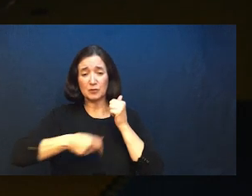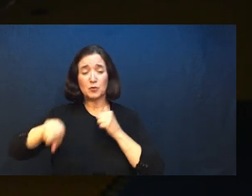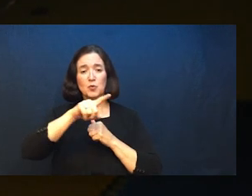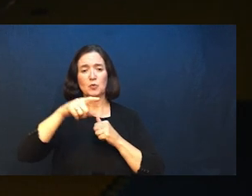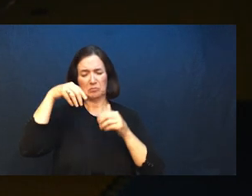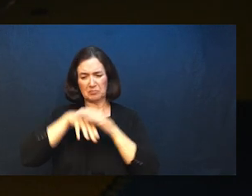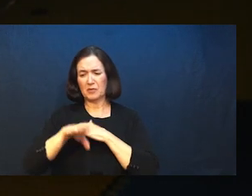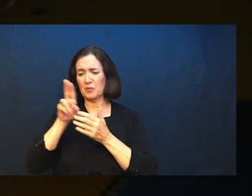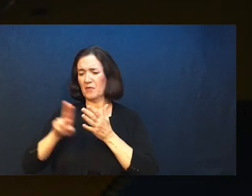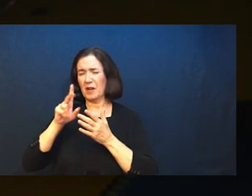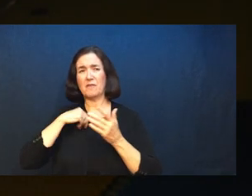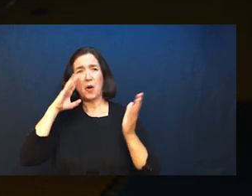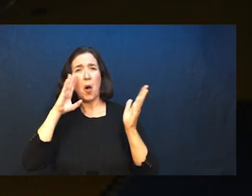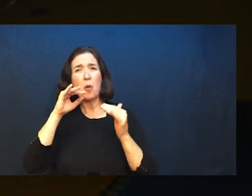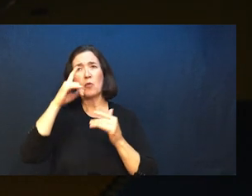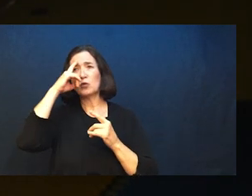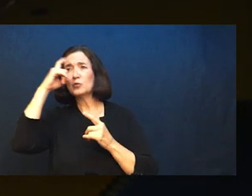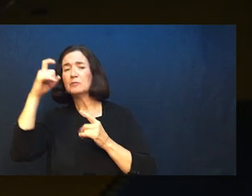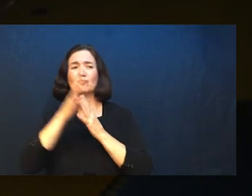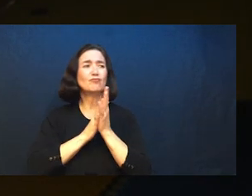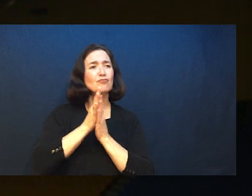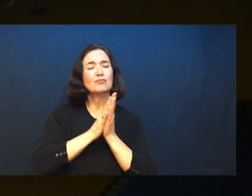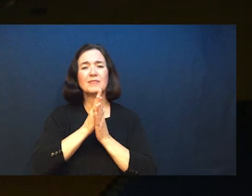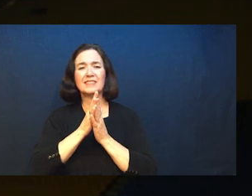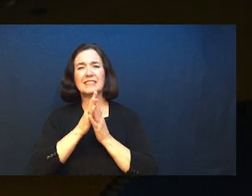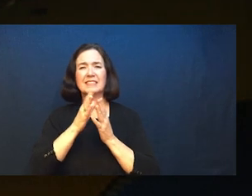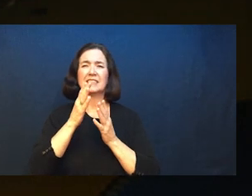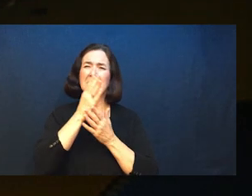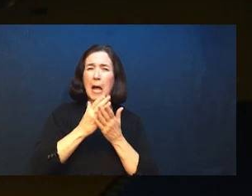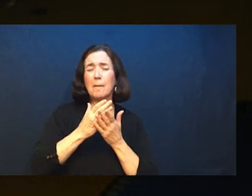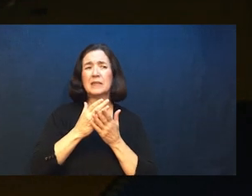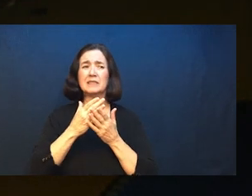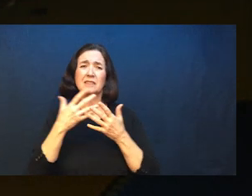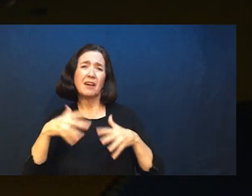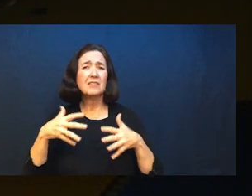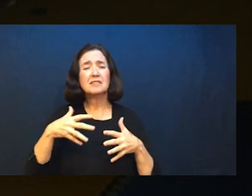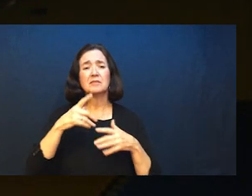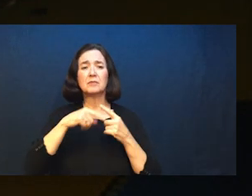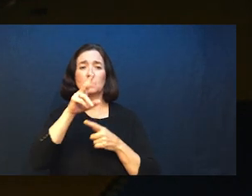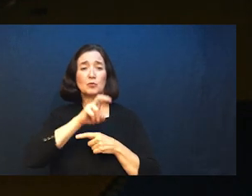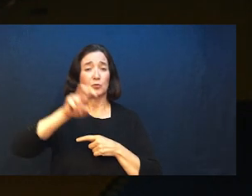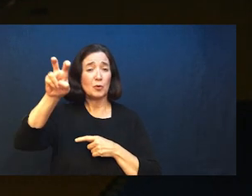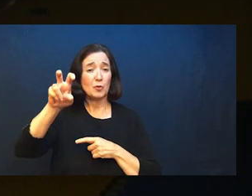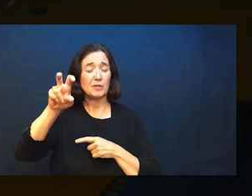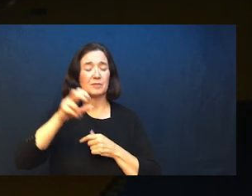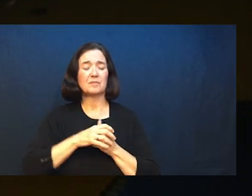Each of you entered our university full of hopes, dreams, and aspirations, yet with some degree of trepidation about the journey that awaited you.